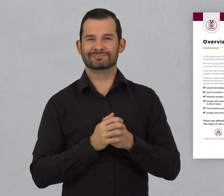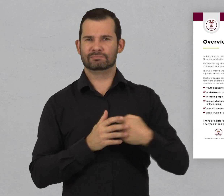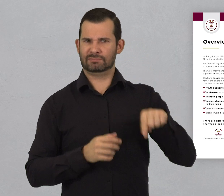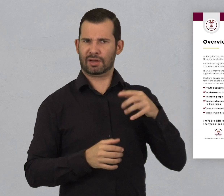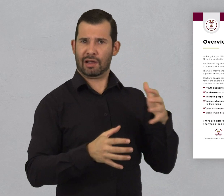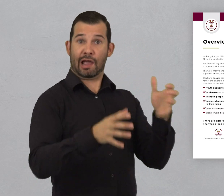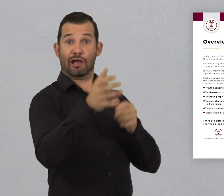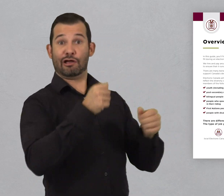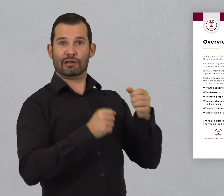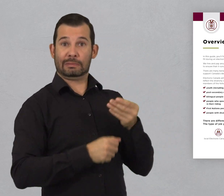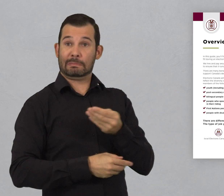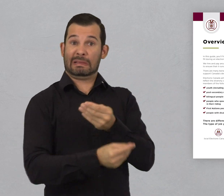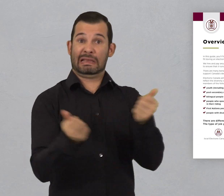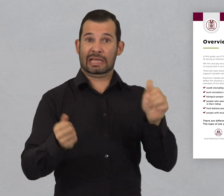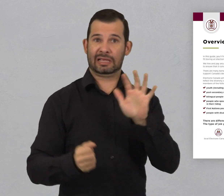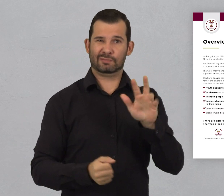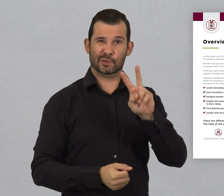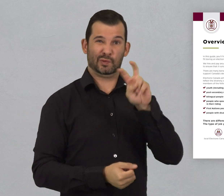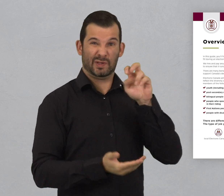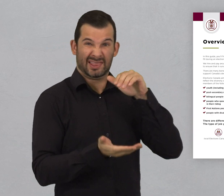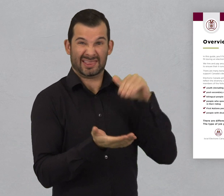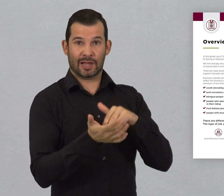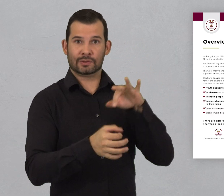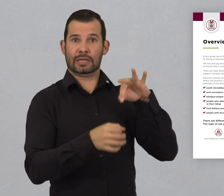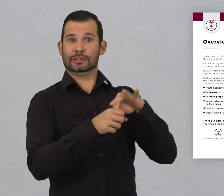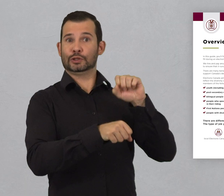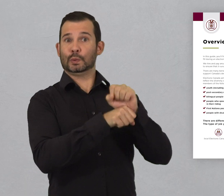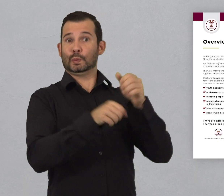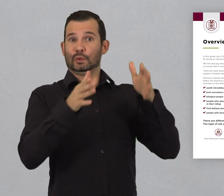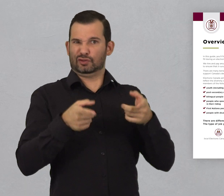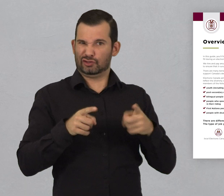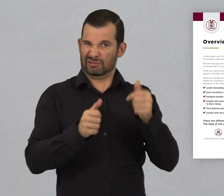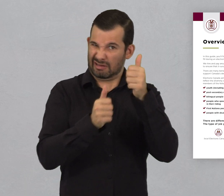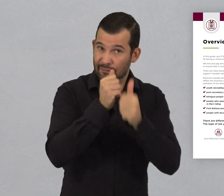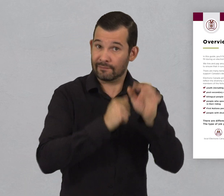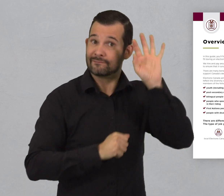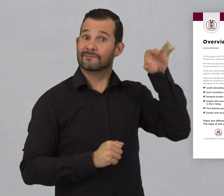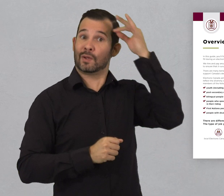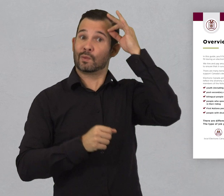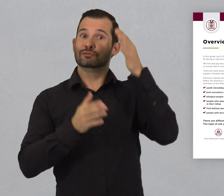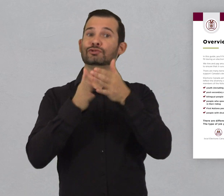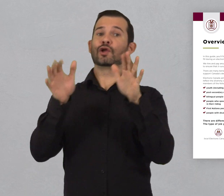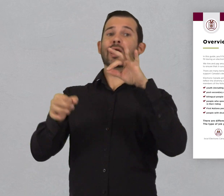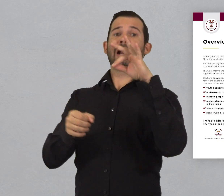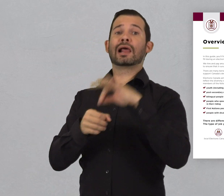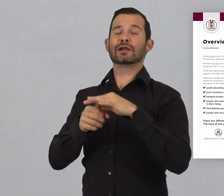We hire and pay around 200,000 election workers during every federal general election